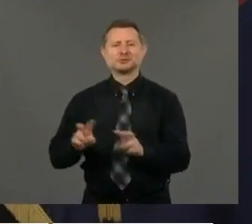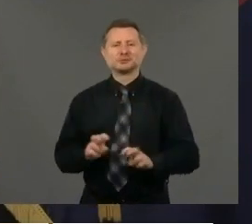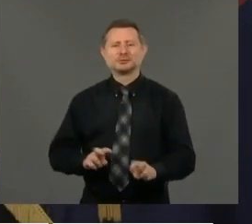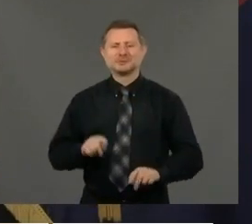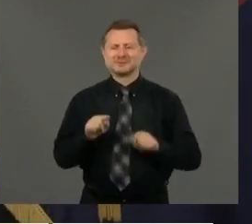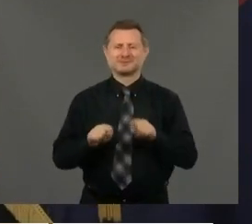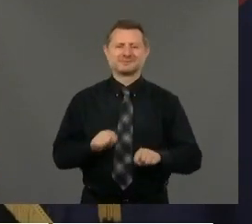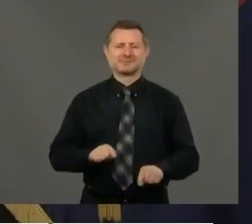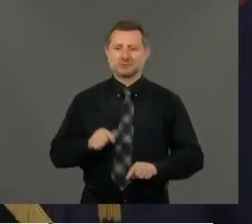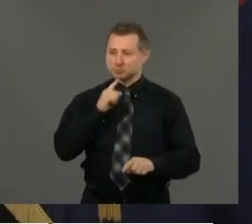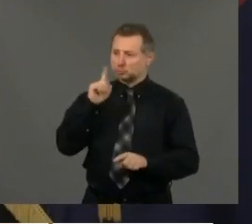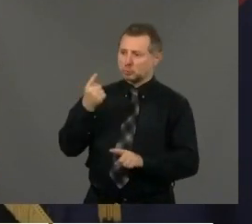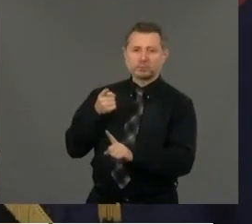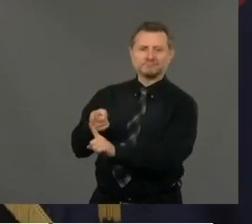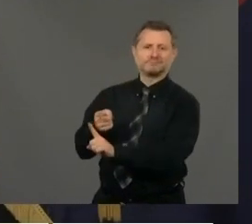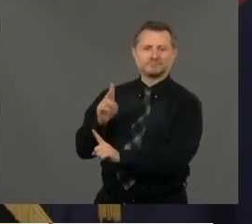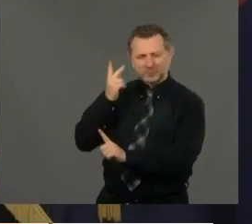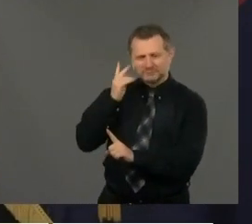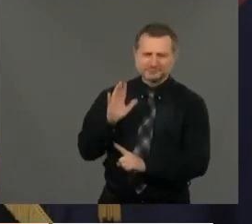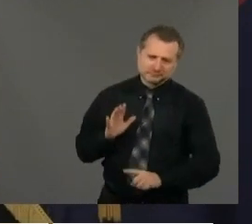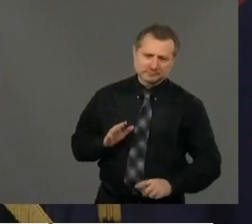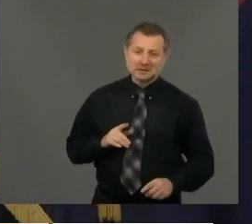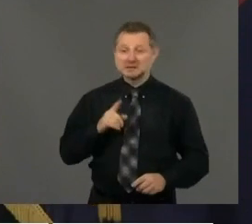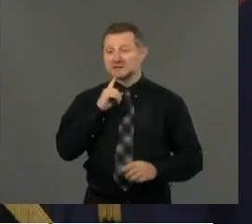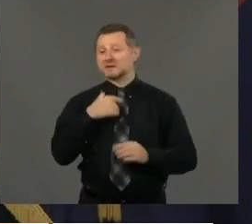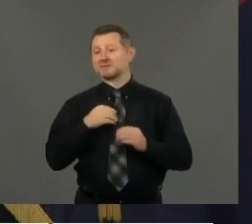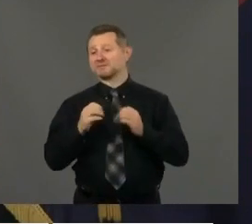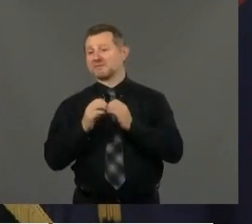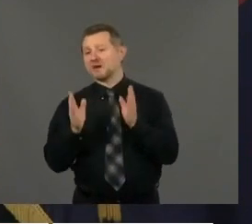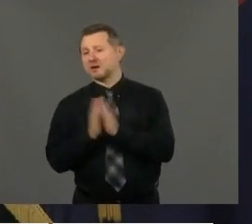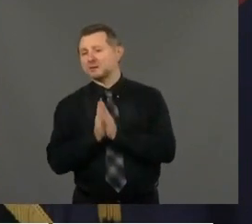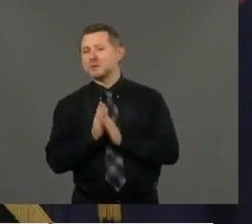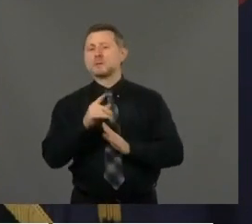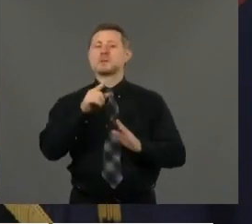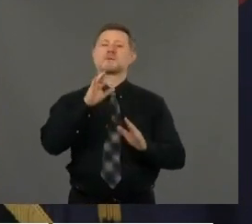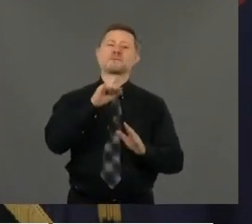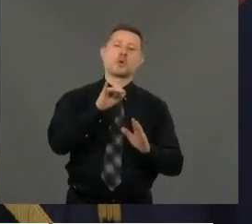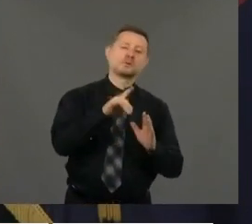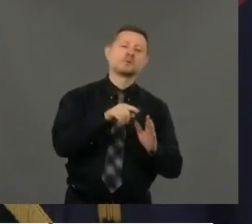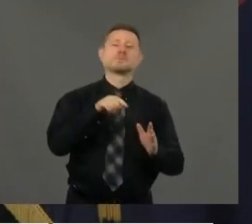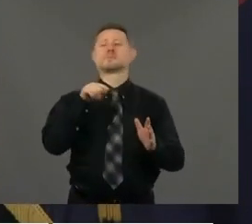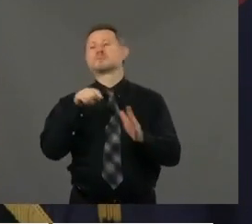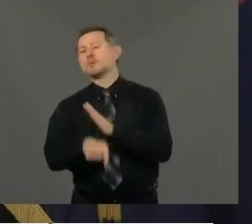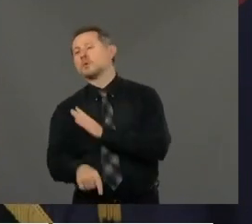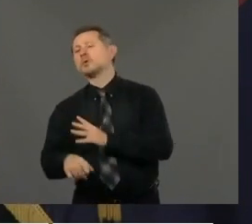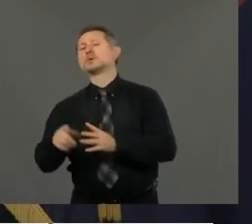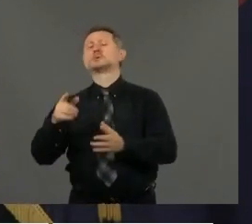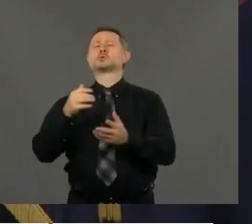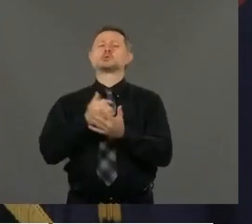THERE IS NO ONE FACTOR, THAT IS WHY IT IS COMPLICATED. IN POLITICS, THEY WANT TO SEE IT IS JUST THIS. THERE ARE A NUMBER OF FACTORS.